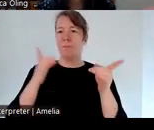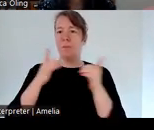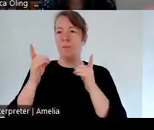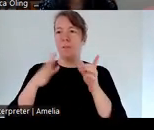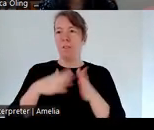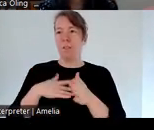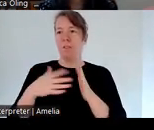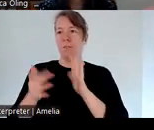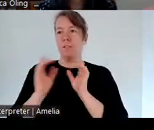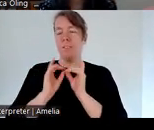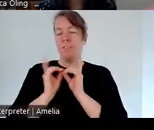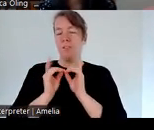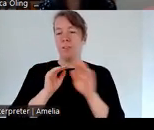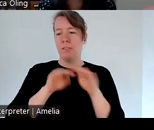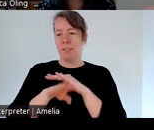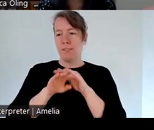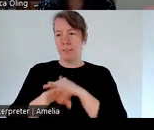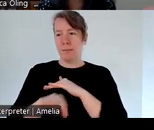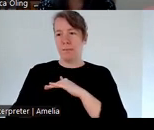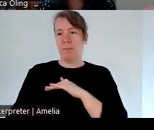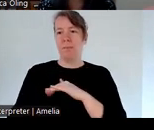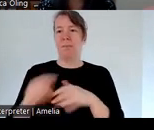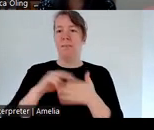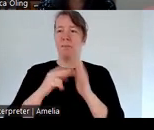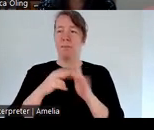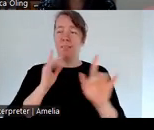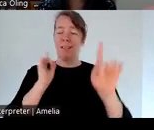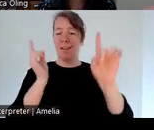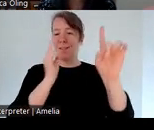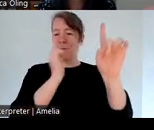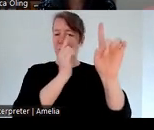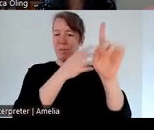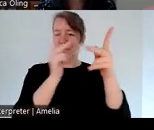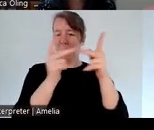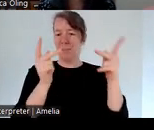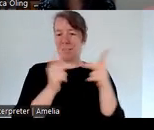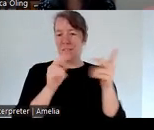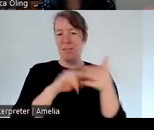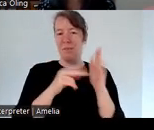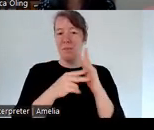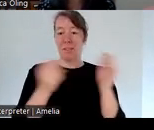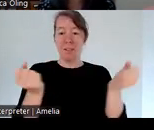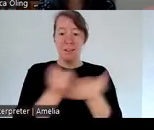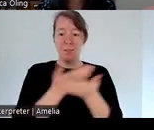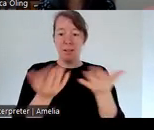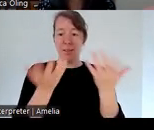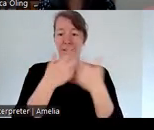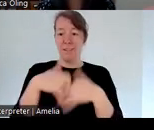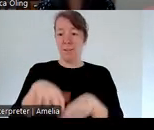which basically means it's a aspirational position to try to ensure that everything that we do at the library is accessible for our students.